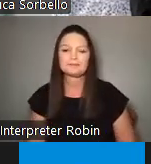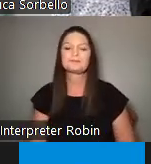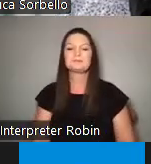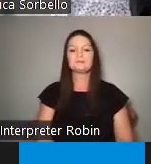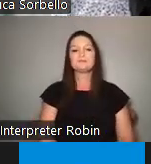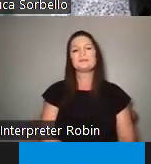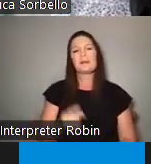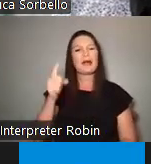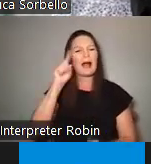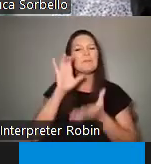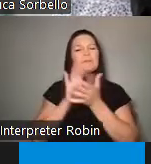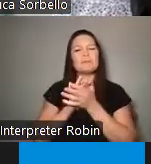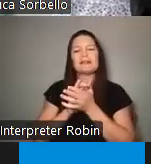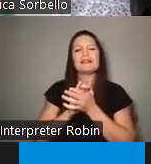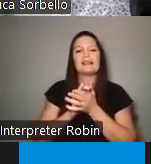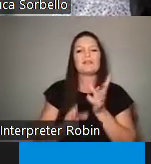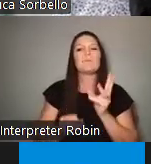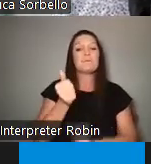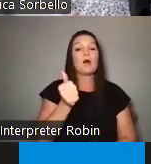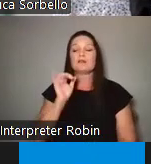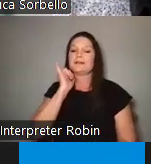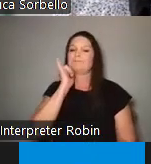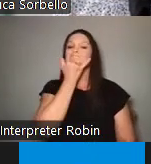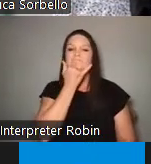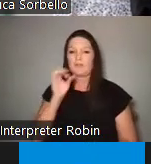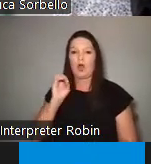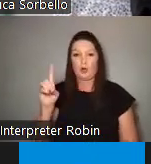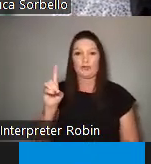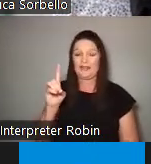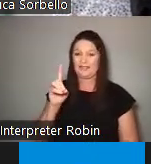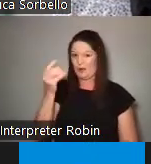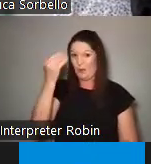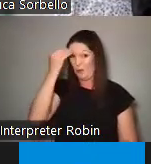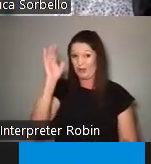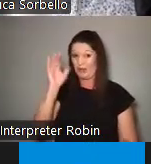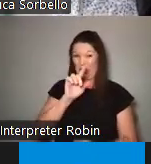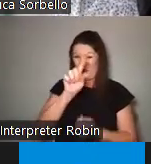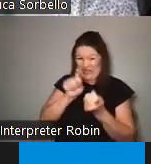folks knowingly were using opioids or fentanyl and how